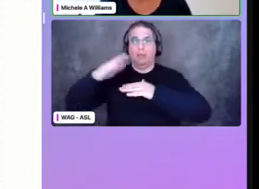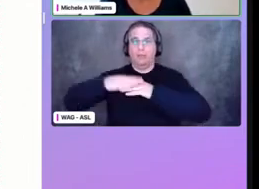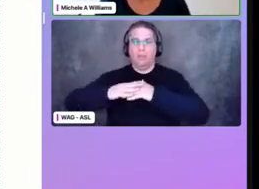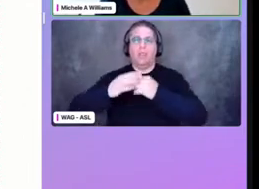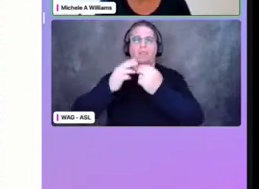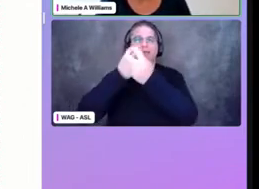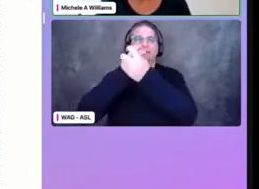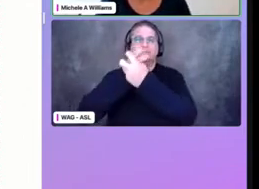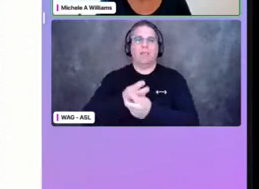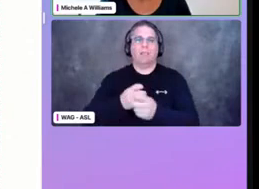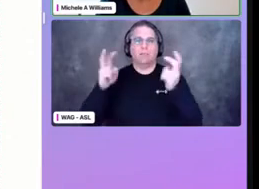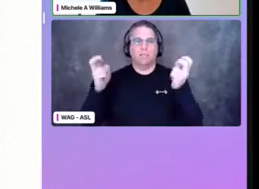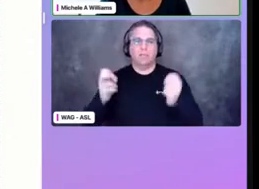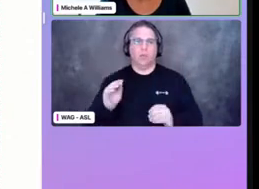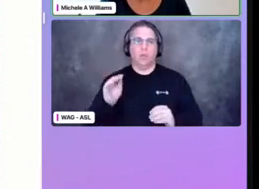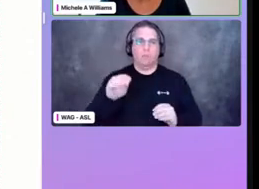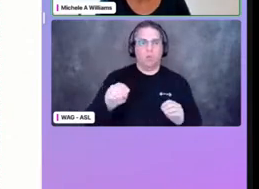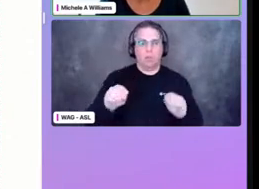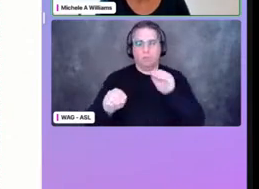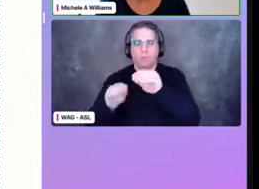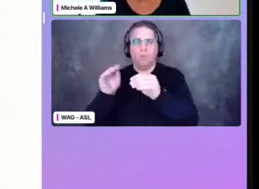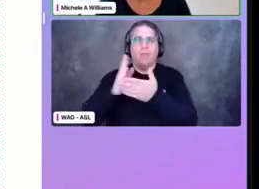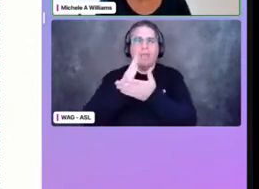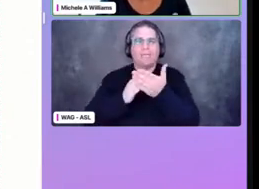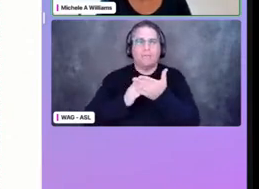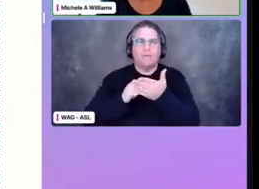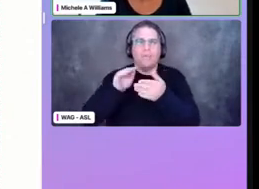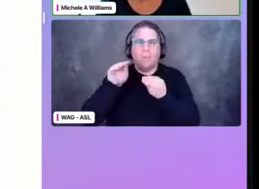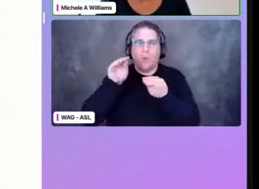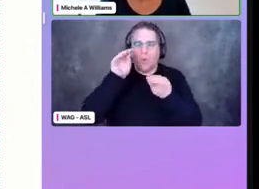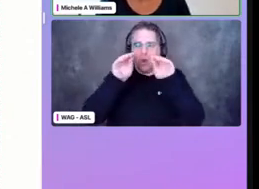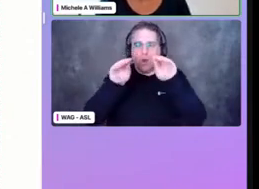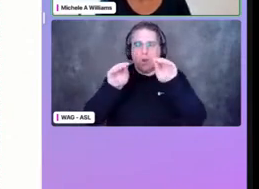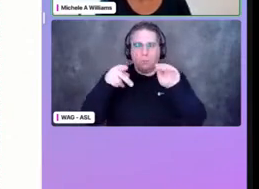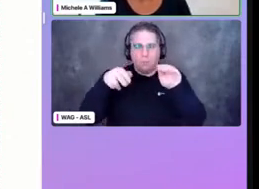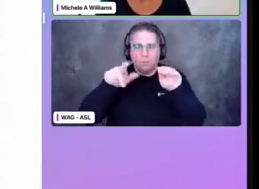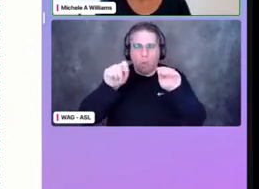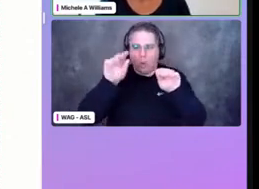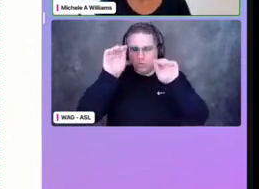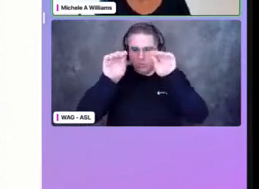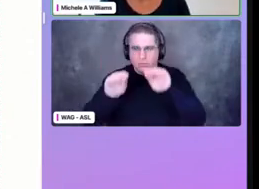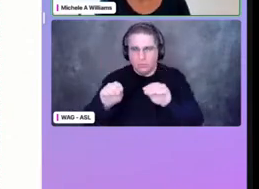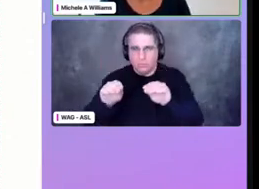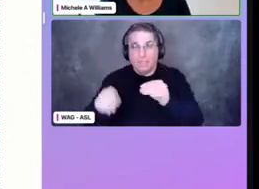information architecture? Based on those requirements. You build a skeleton around that, some pieces and parts